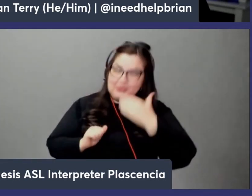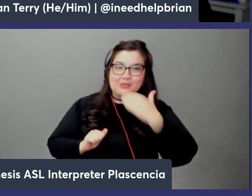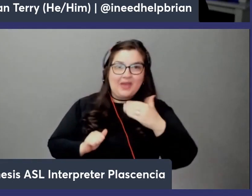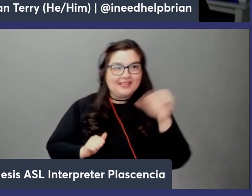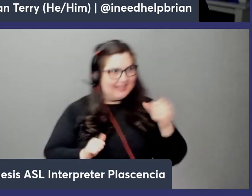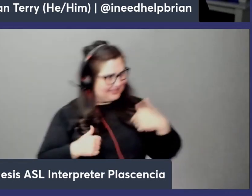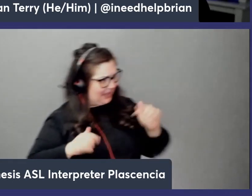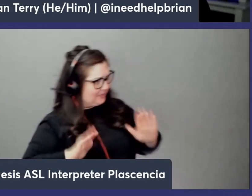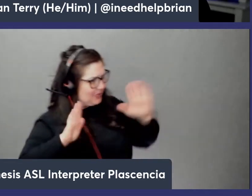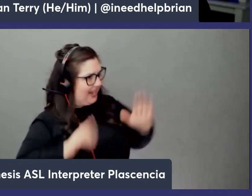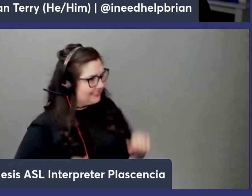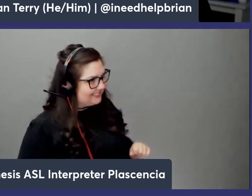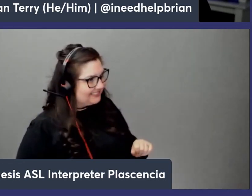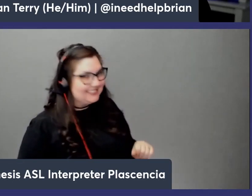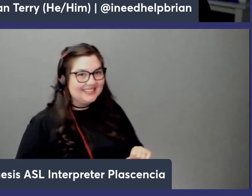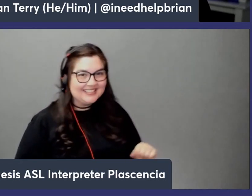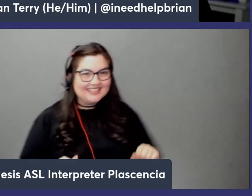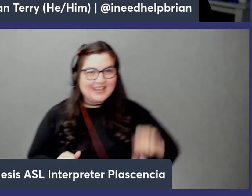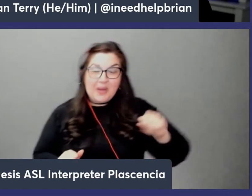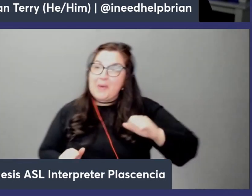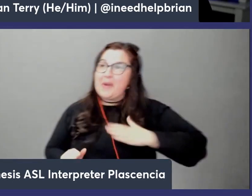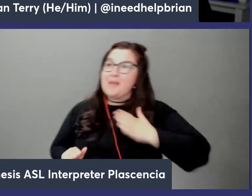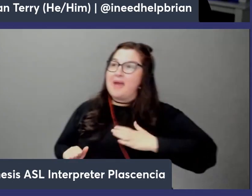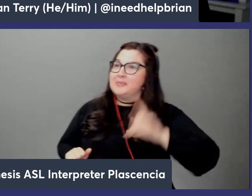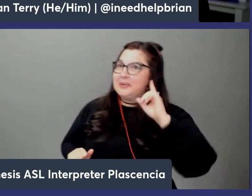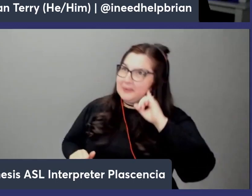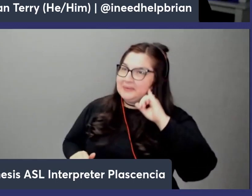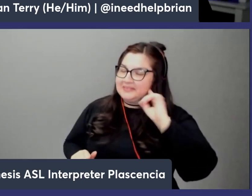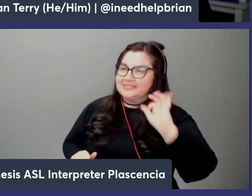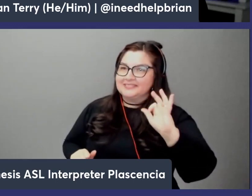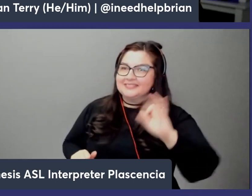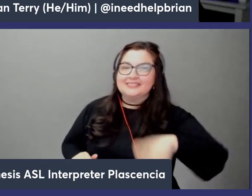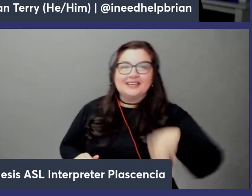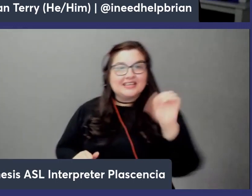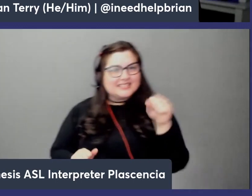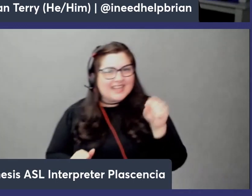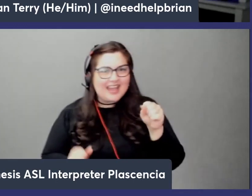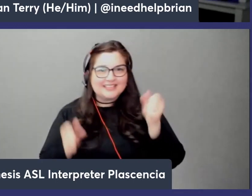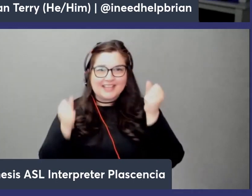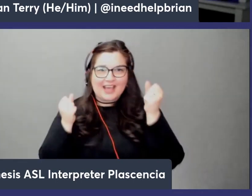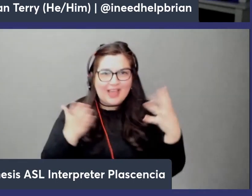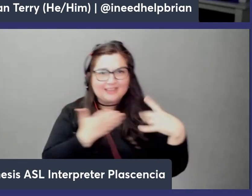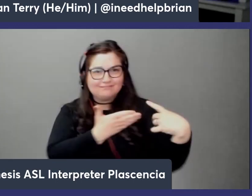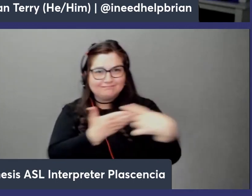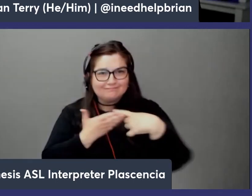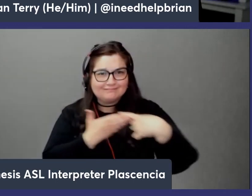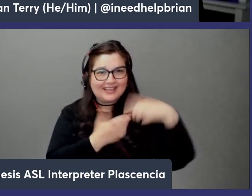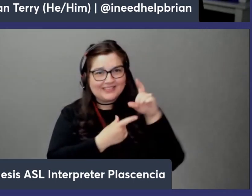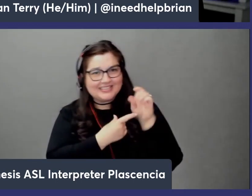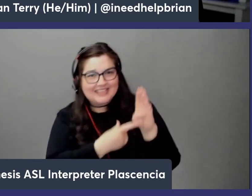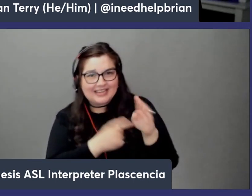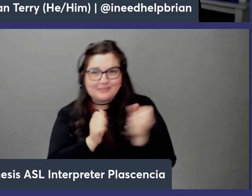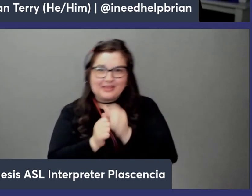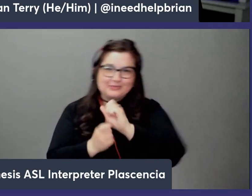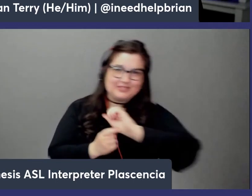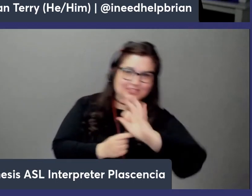Hey Look- - Oh, I'm glad to hear. We've already had a lot of database talk with Jeff in his updates today,